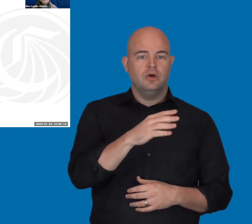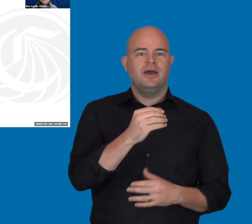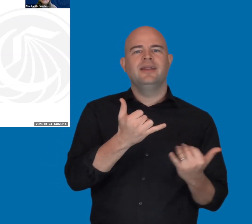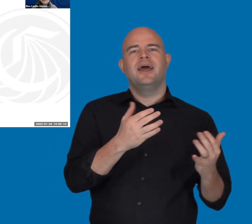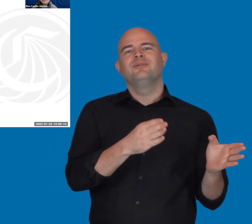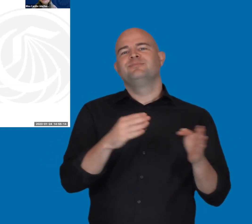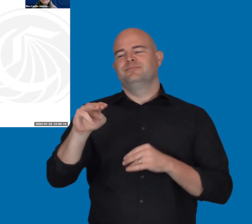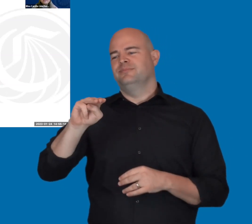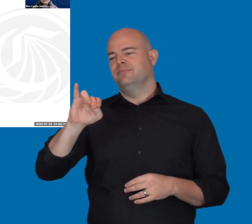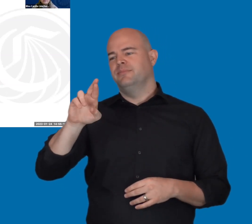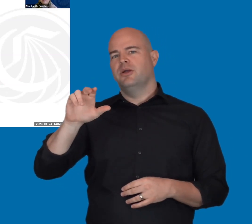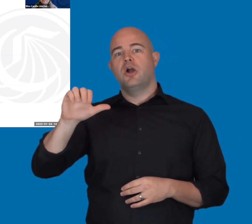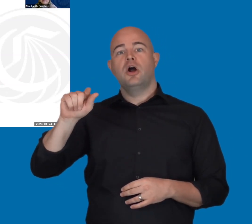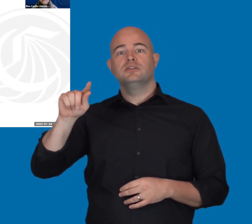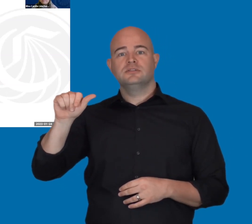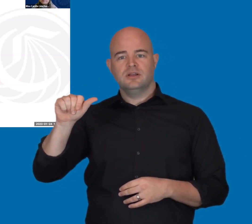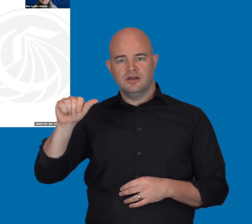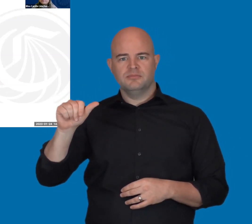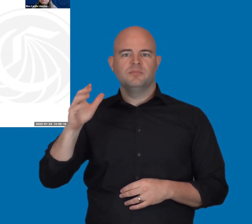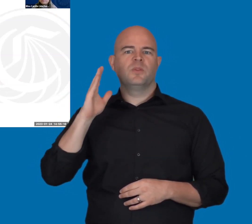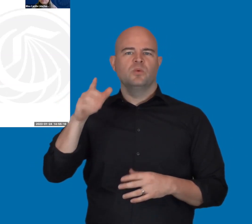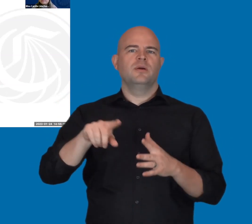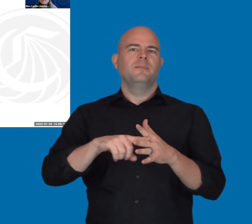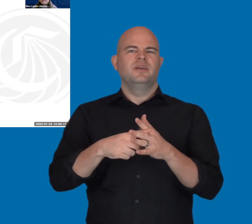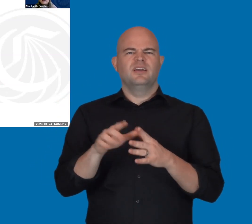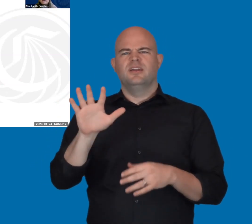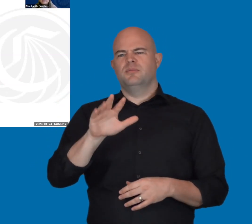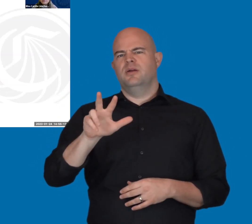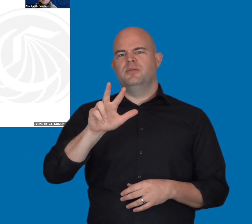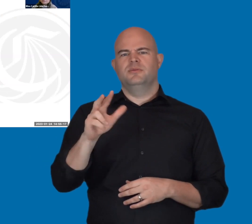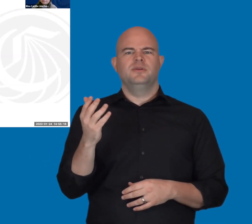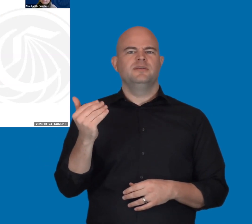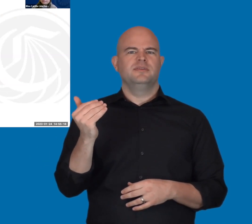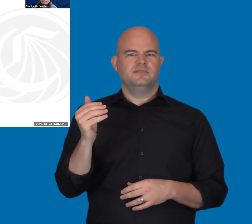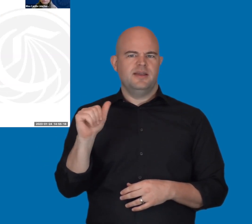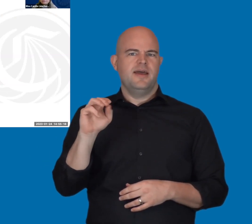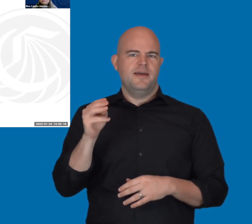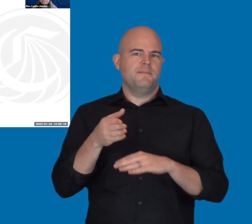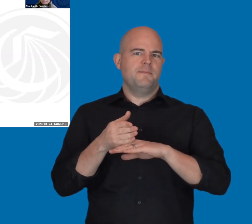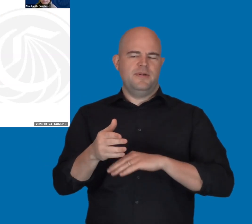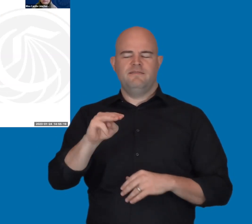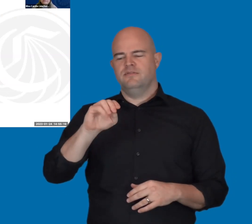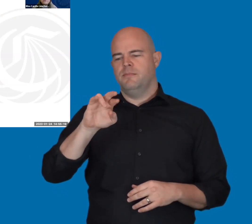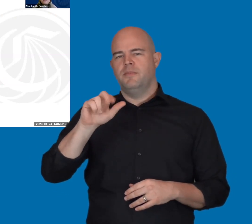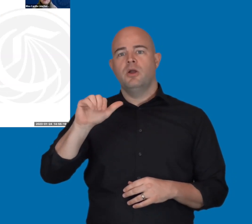Barstow Community College, and now Mira Costa will begin at approximately 3:15 A.M.